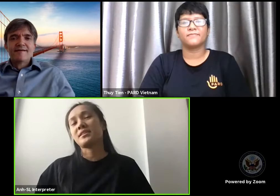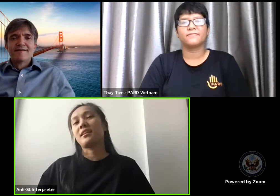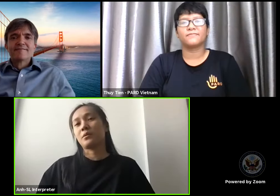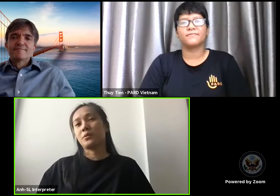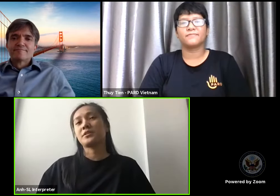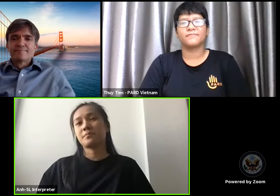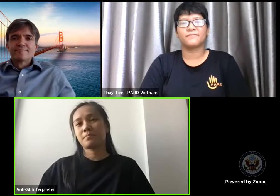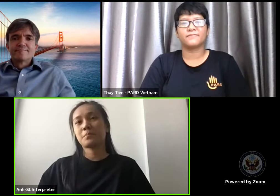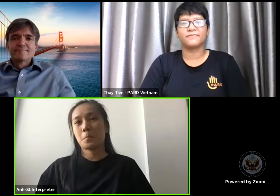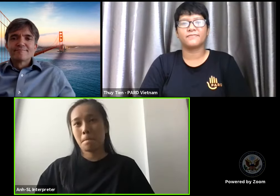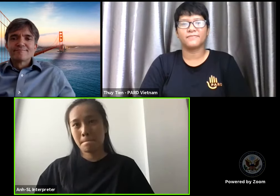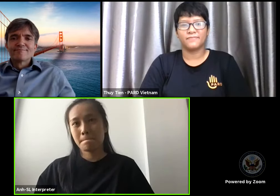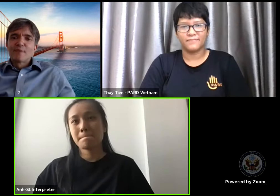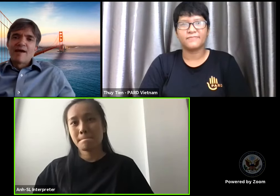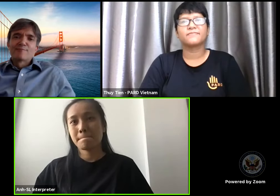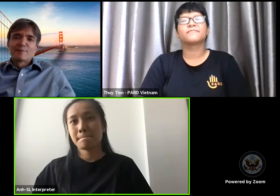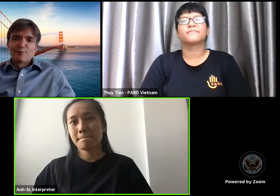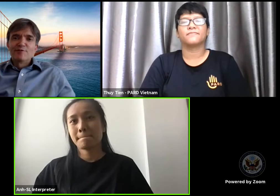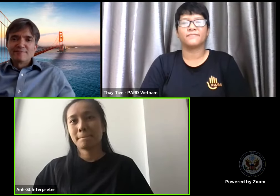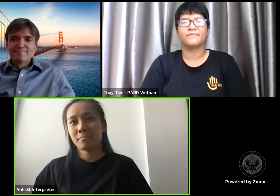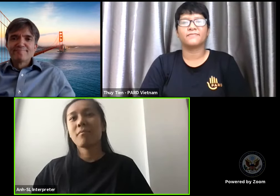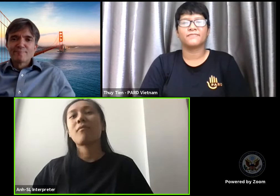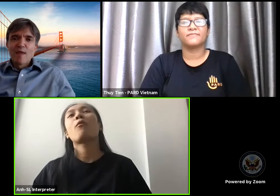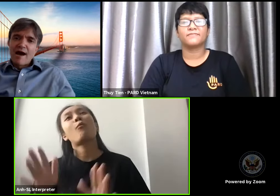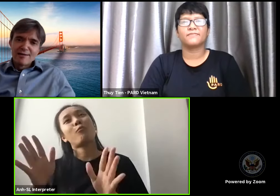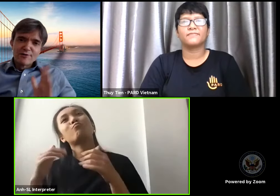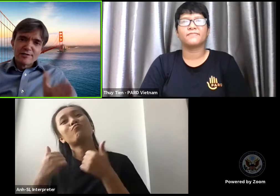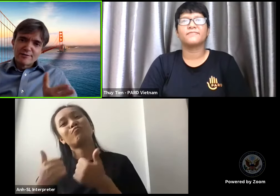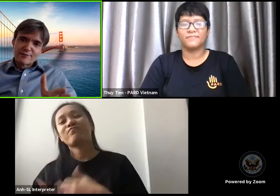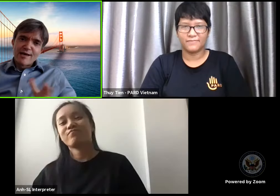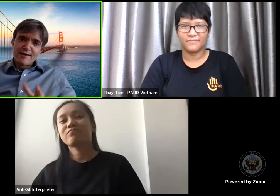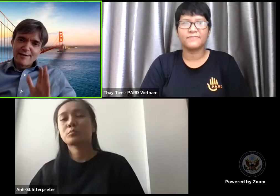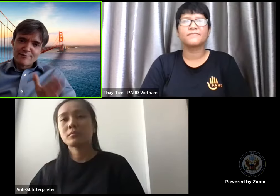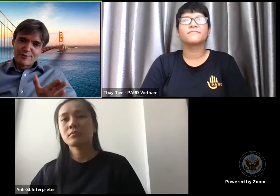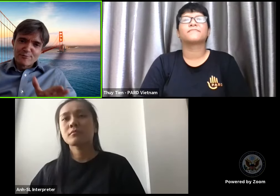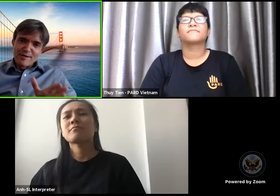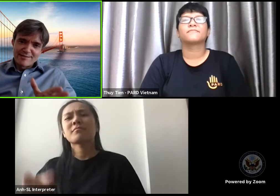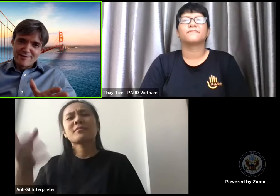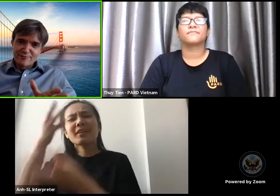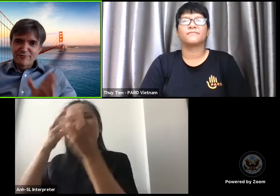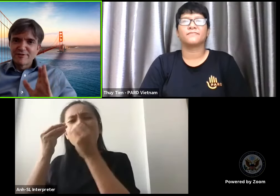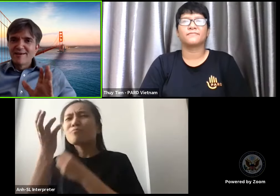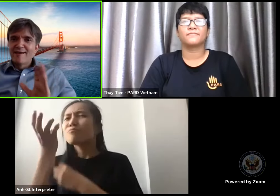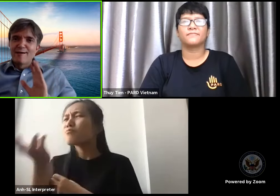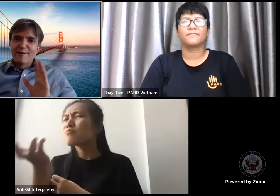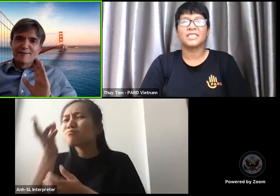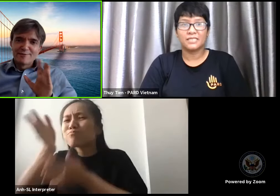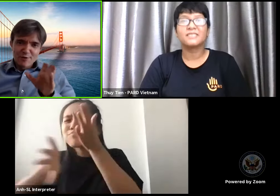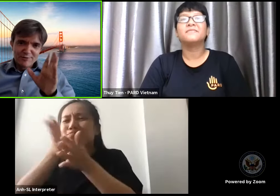the sign language. [Jason] Absolutely. I learned a little sign language myself --